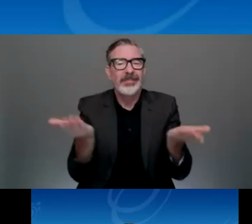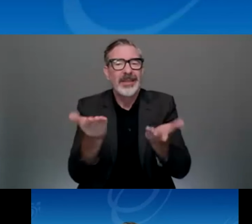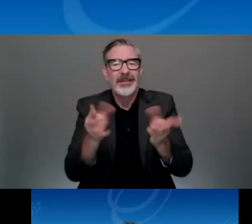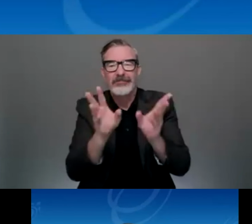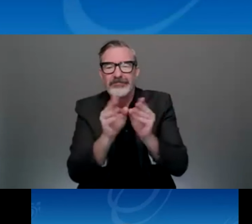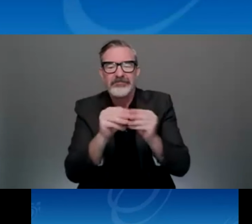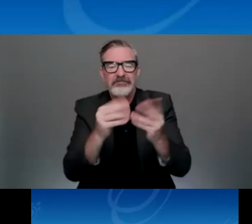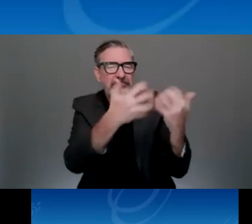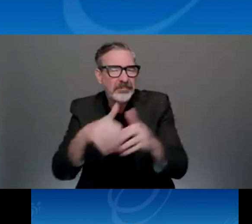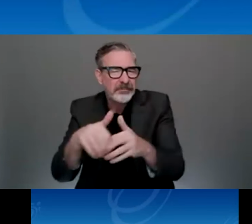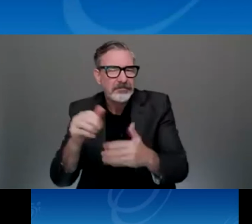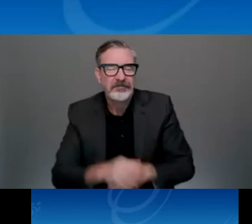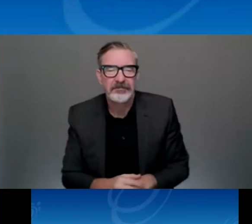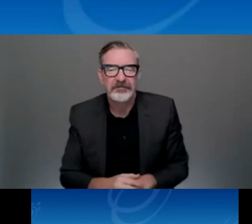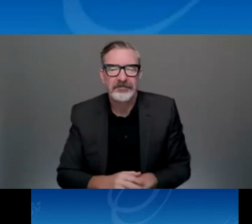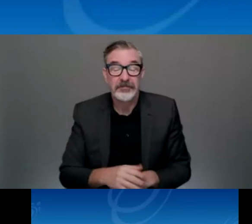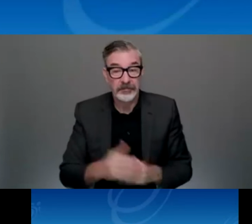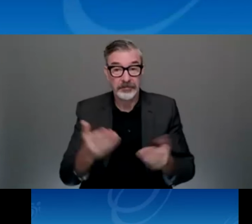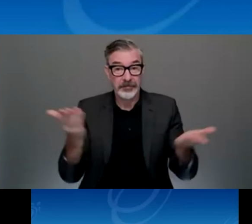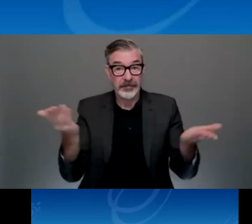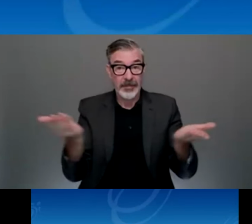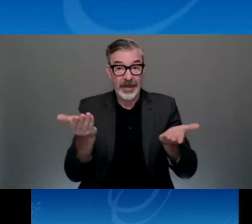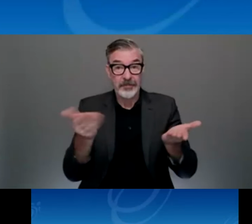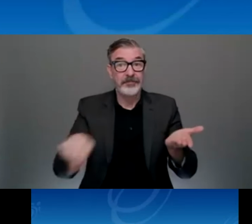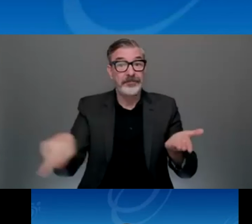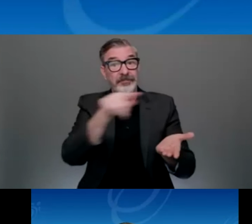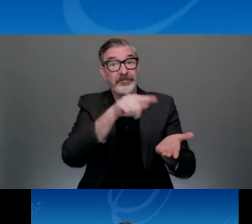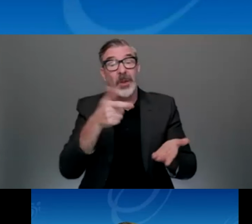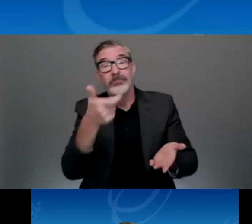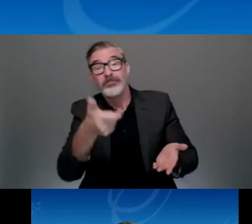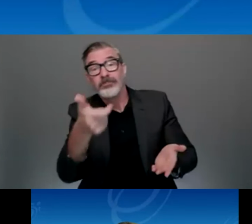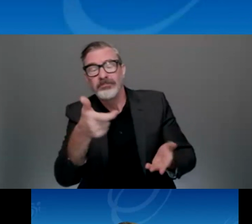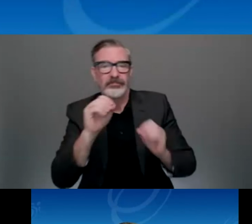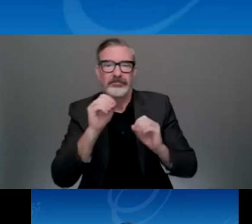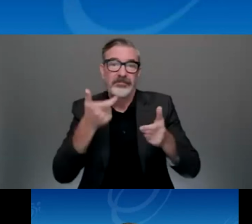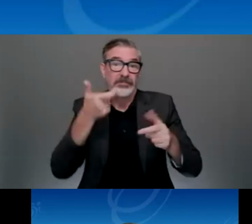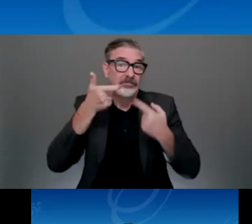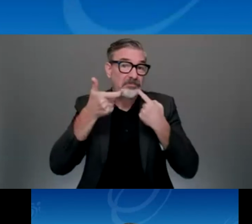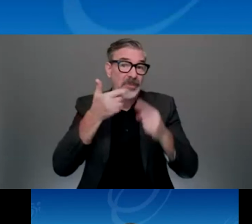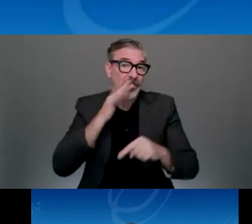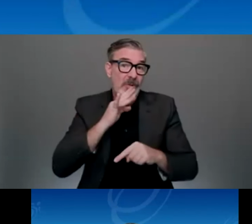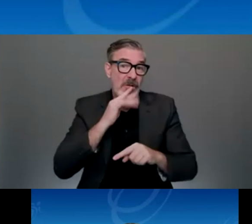First of all, all attendees will have their mics turned off by the host to turn on live captions.